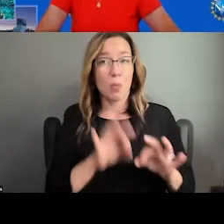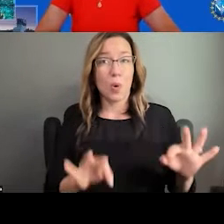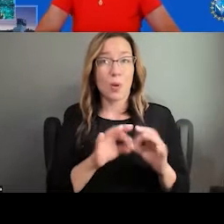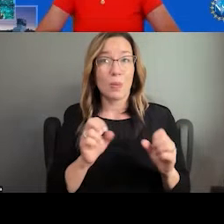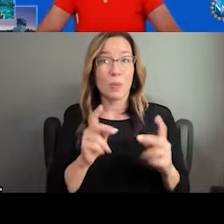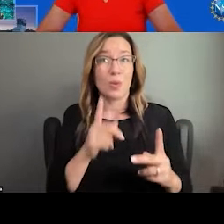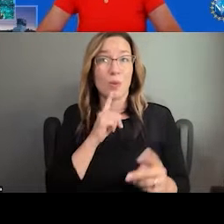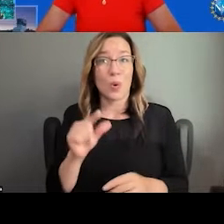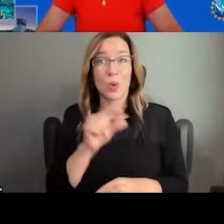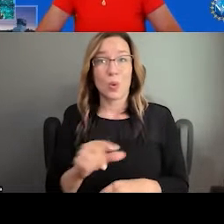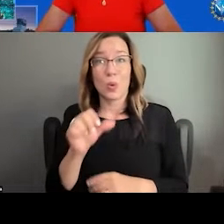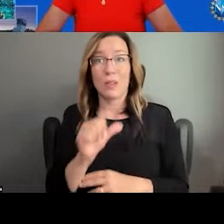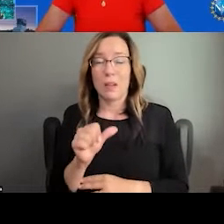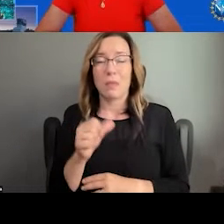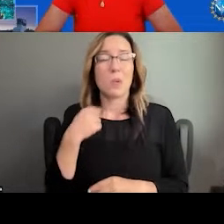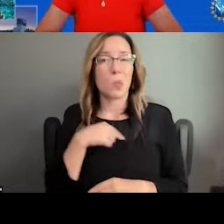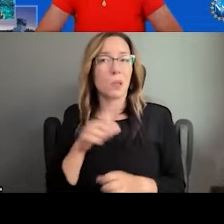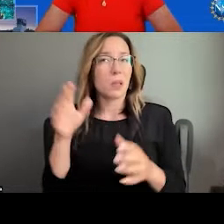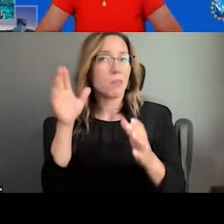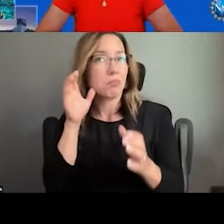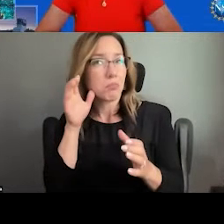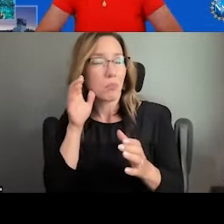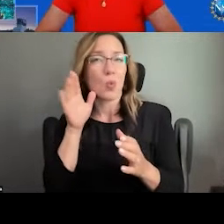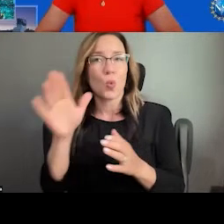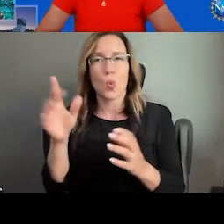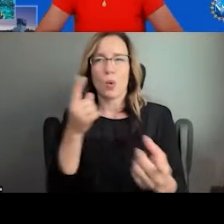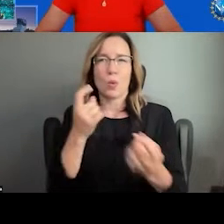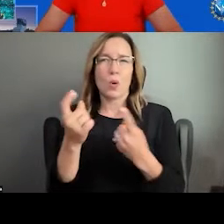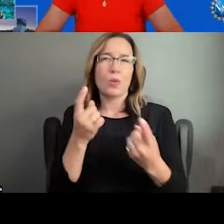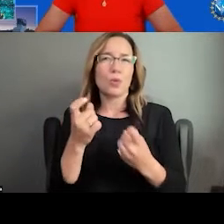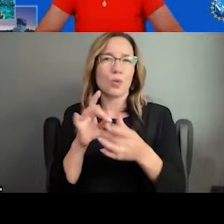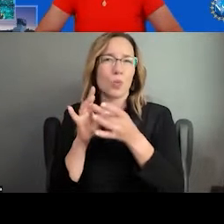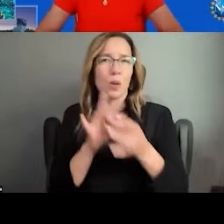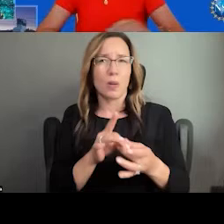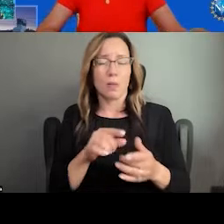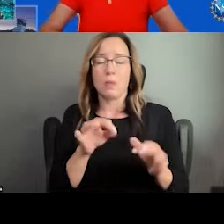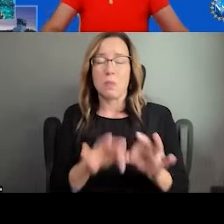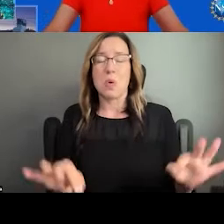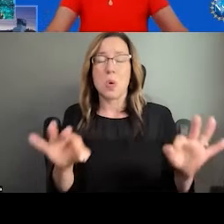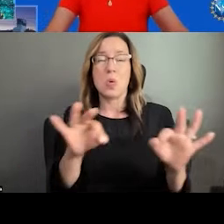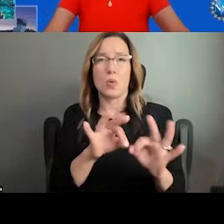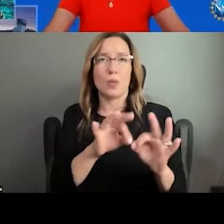A so we can hear what your questions are about this very important issue.